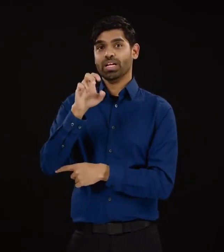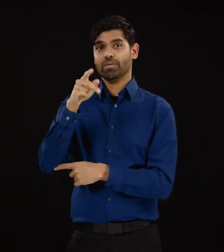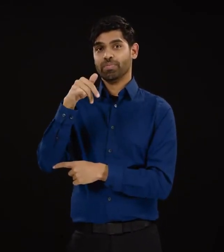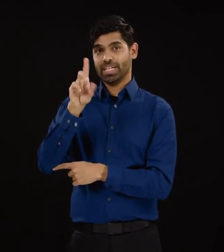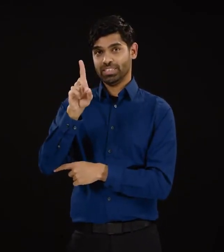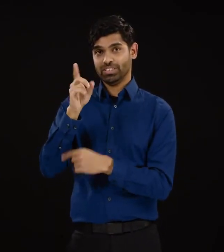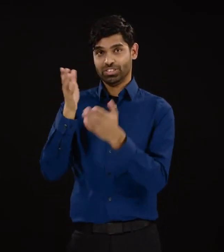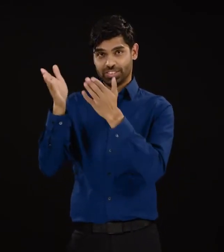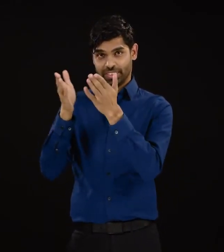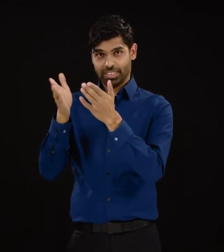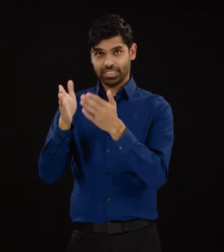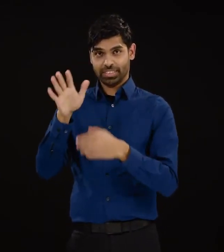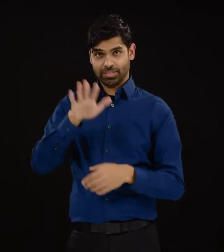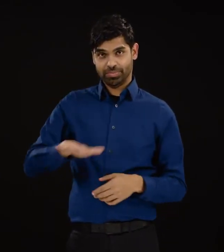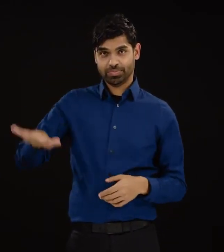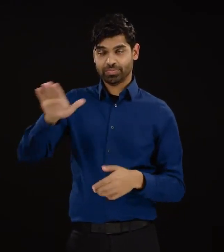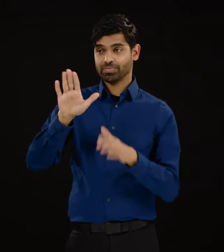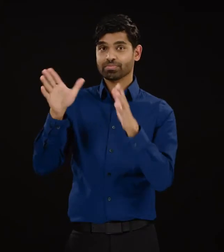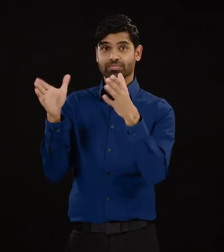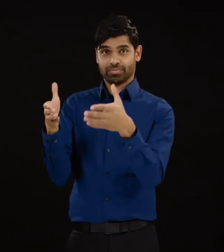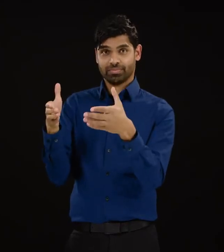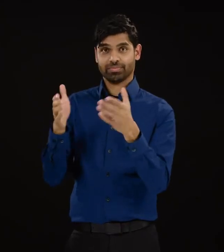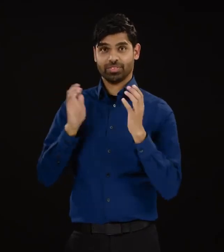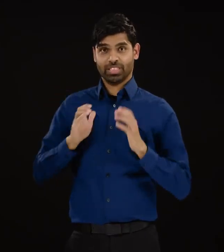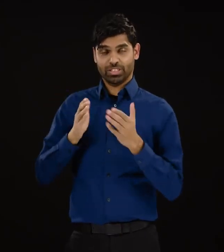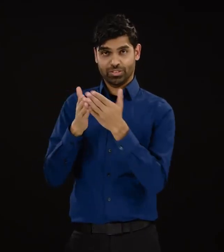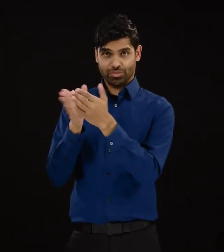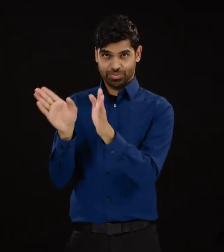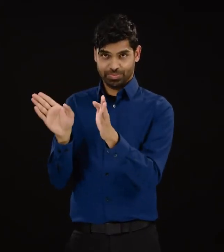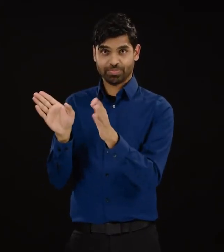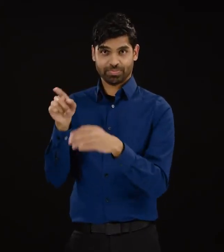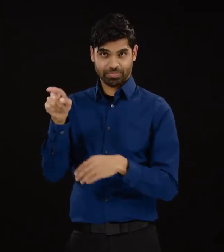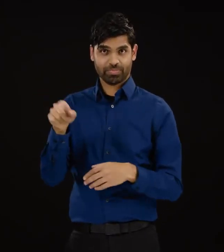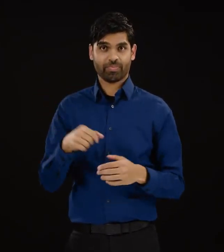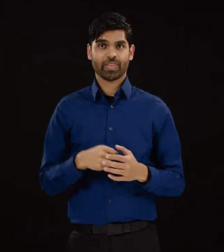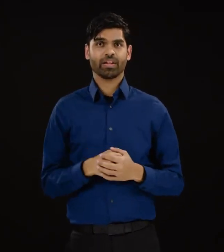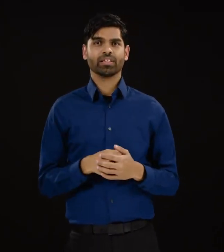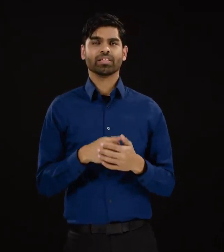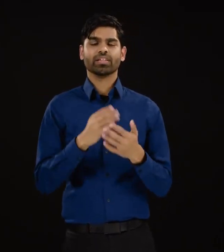Prepaid customers have the right: To have their service suspended at no cost